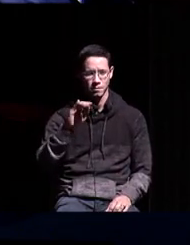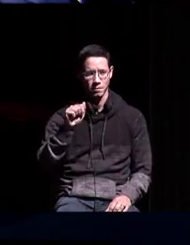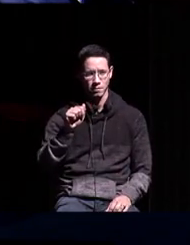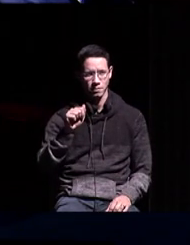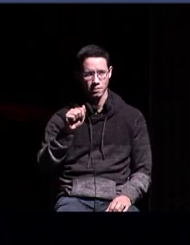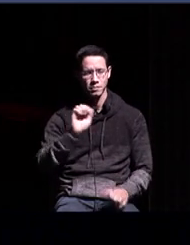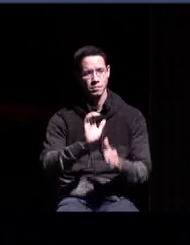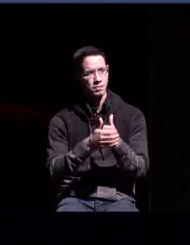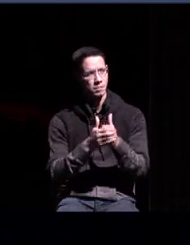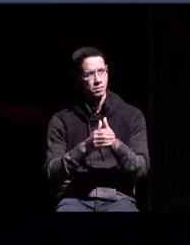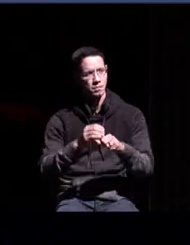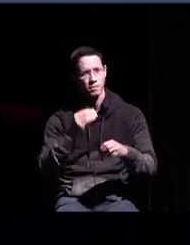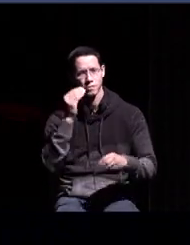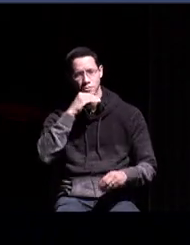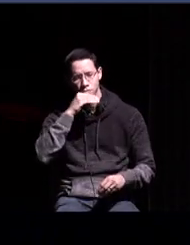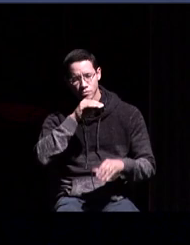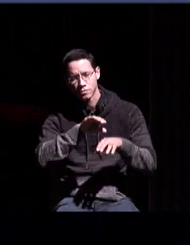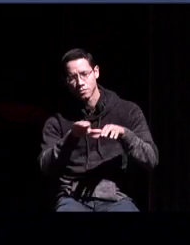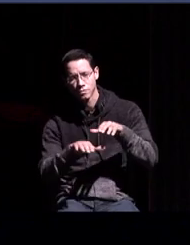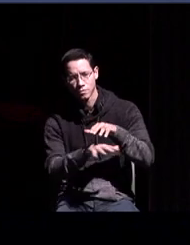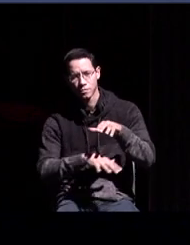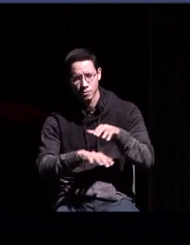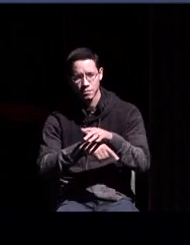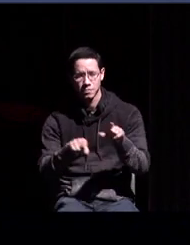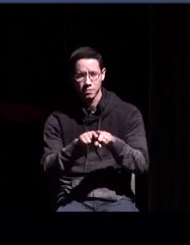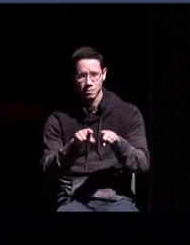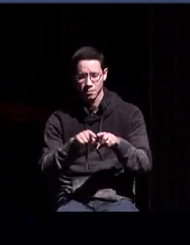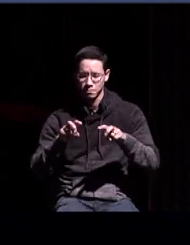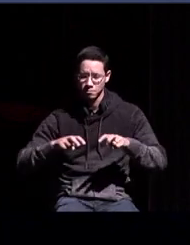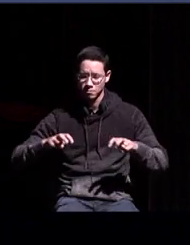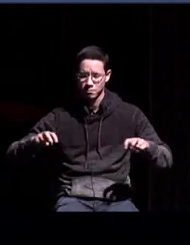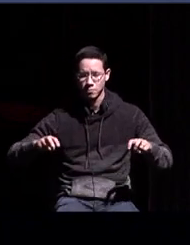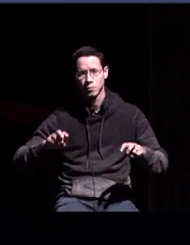as all the other tables I think everybody has realized